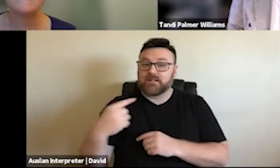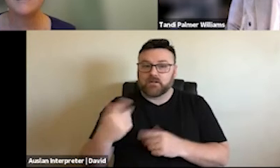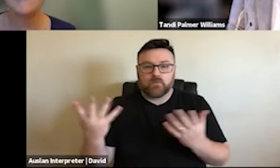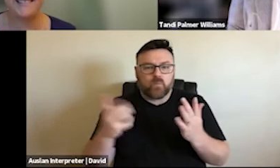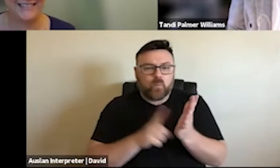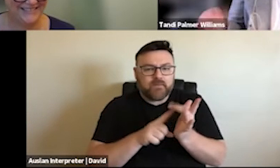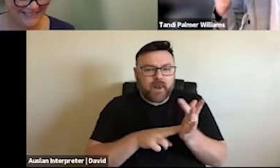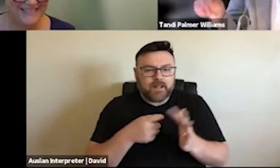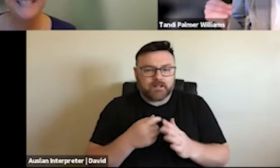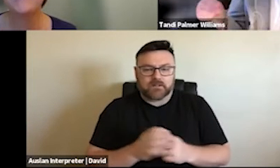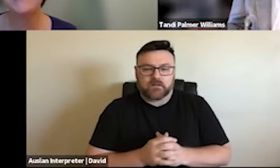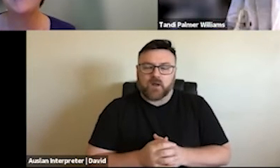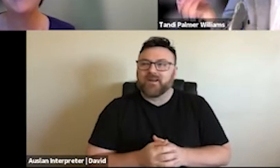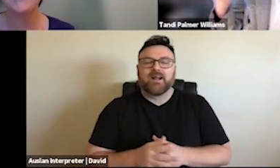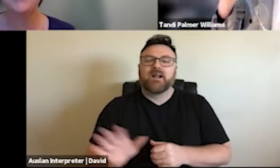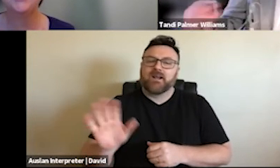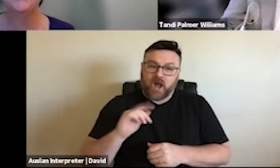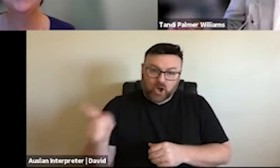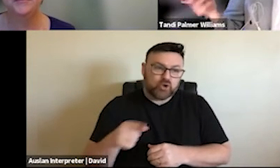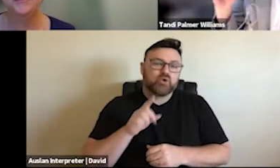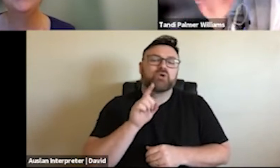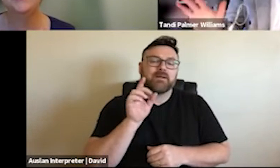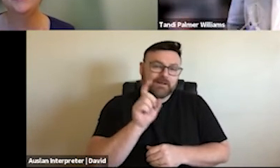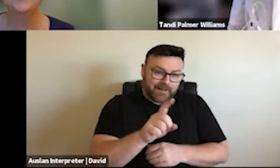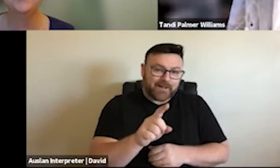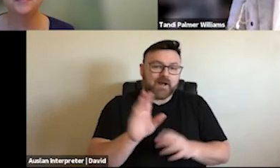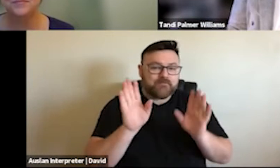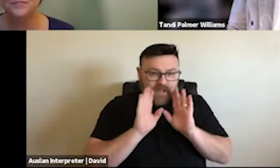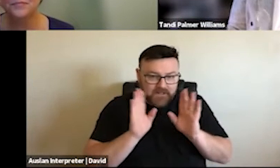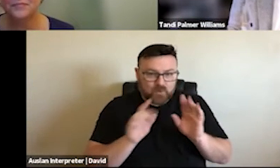I was like well, you just go to the Facebook and you click here and she was totally confused